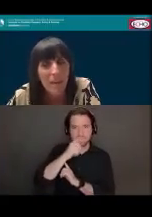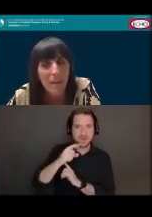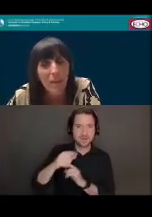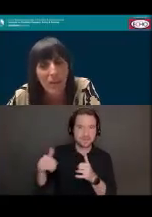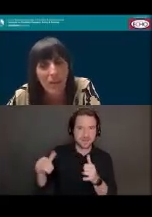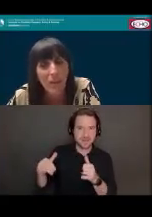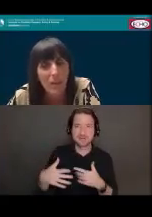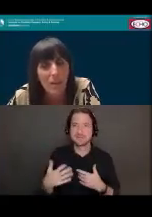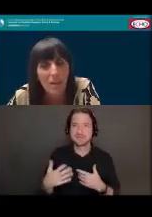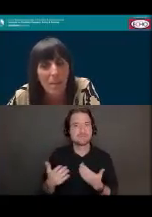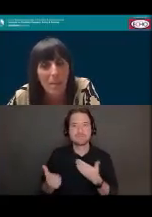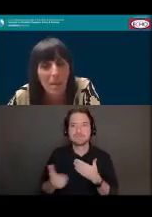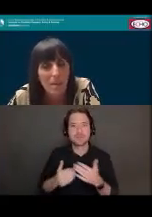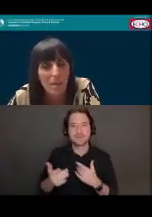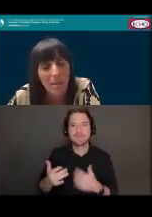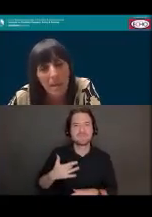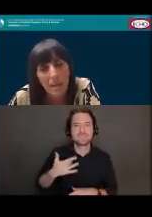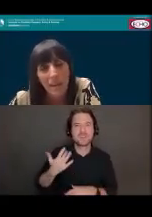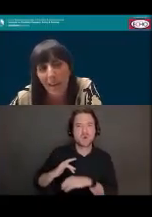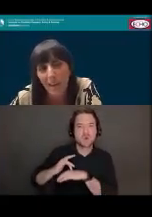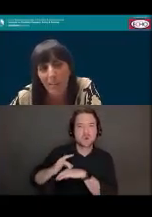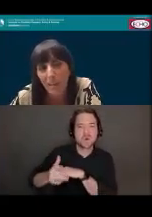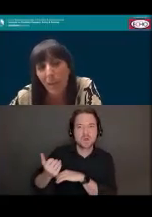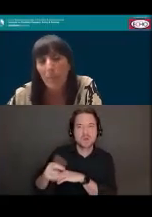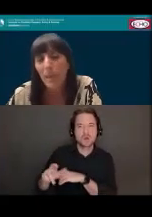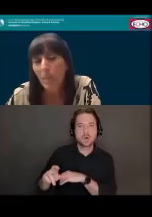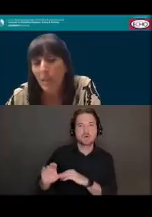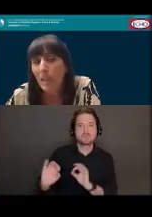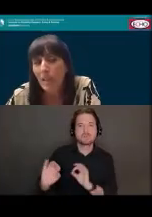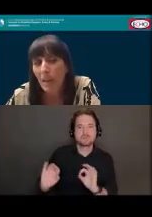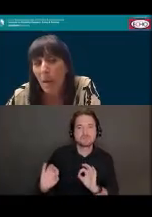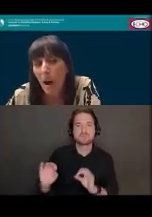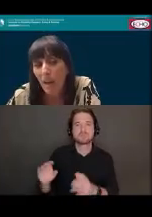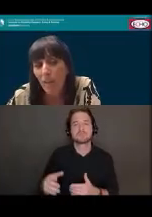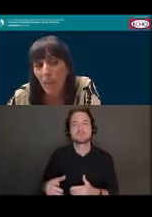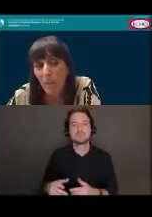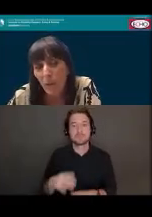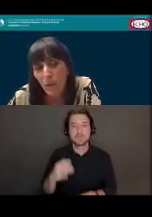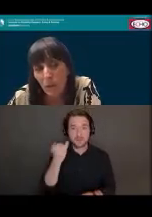feels early or minimal, if anybody wants to come off mute